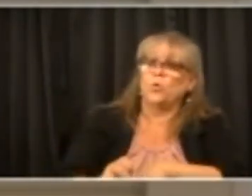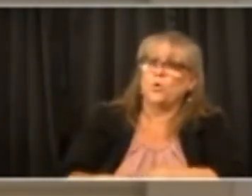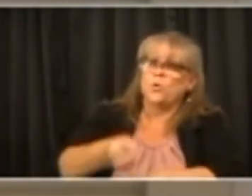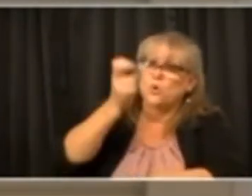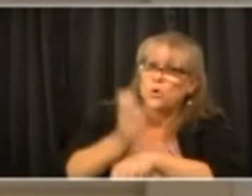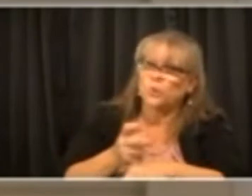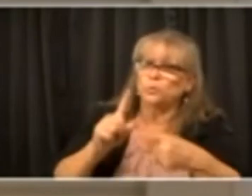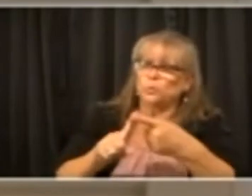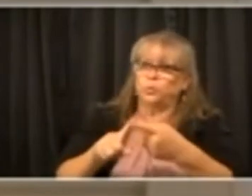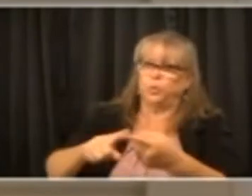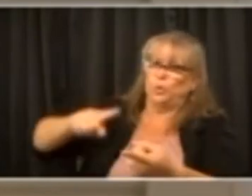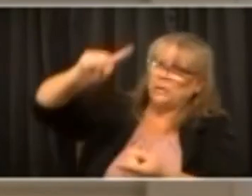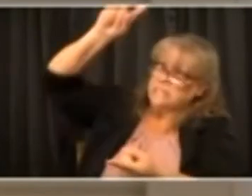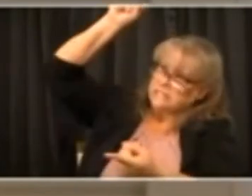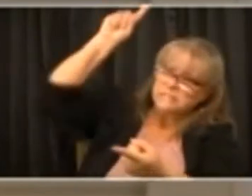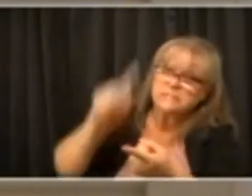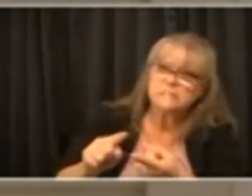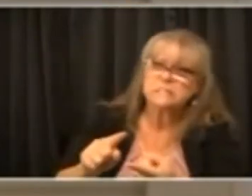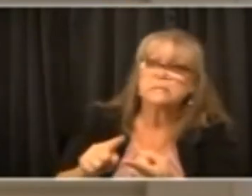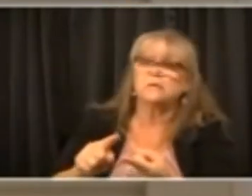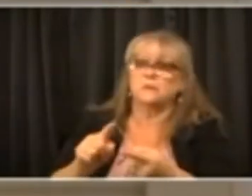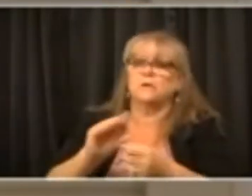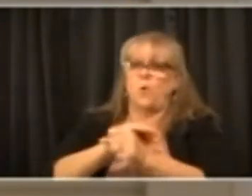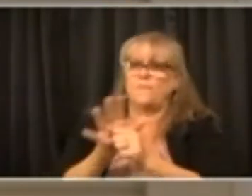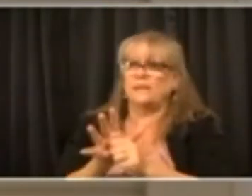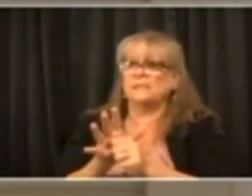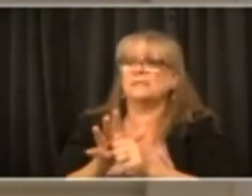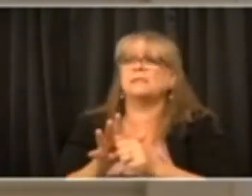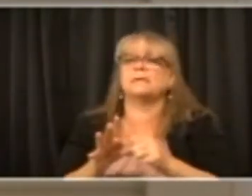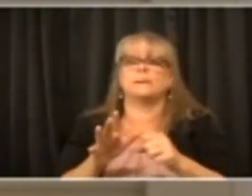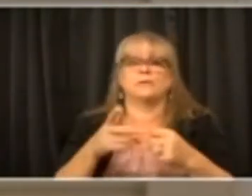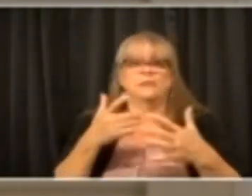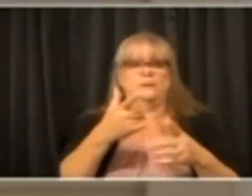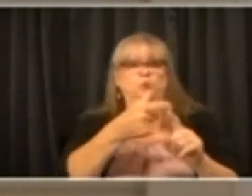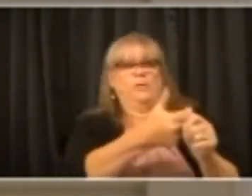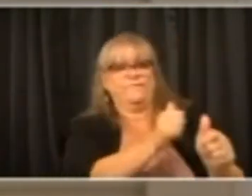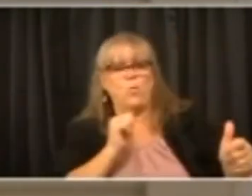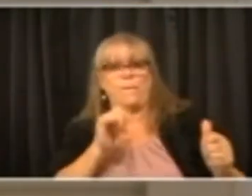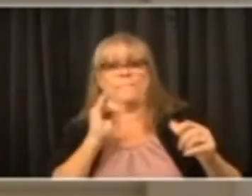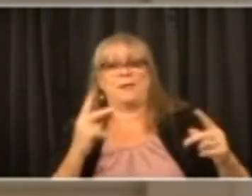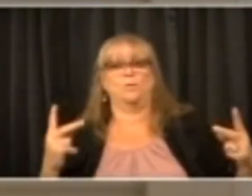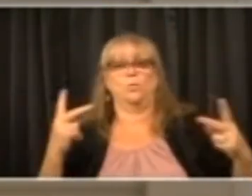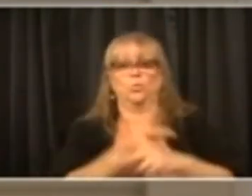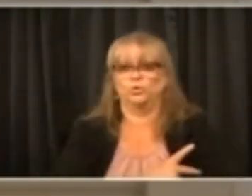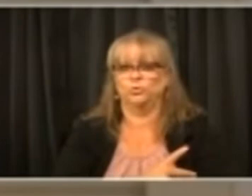mitigate it um one of the things that uh i also want to highlight in addition to the air tanker